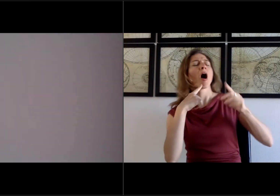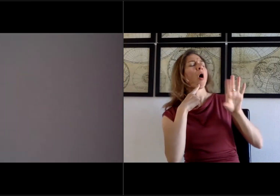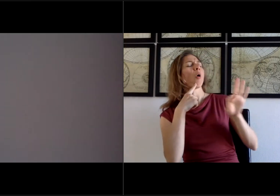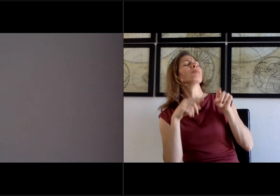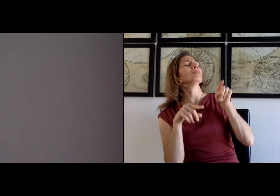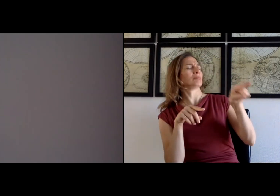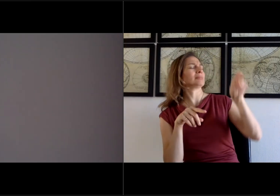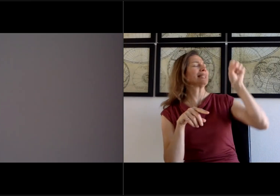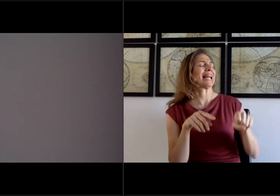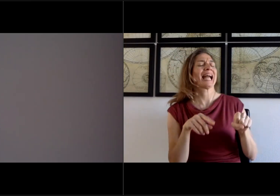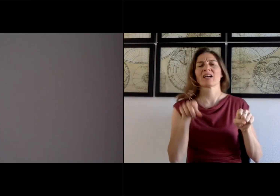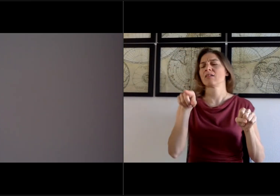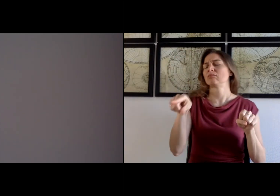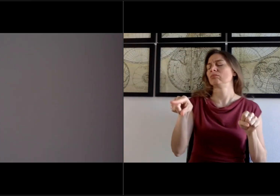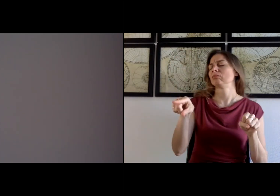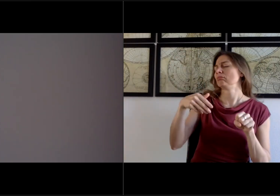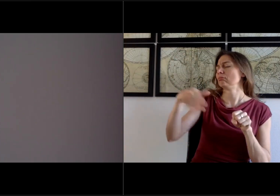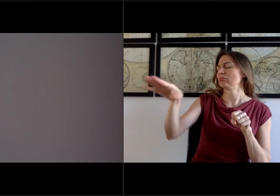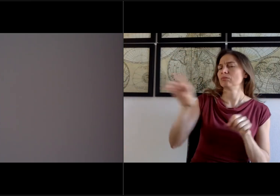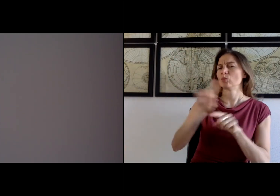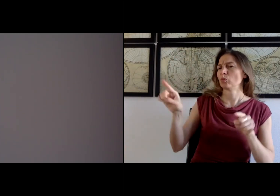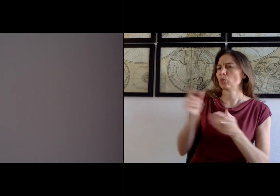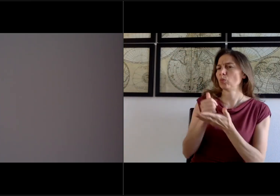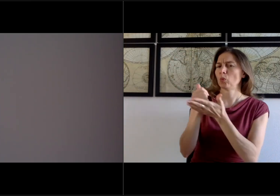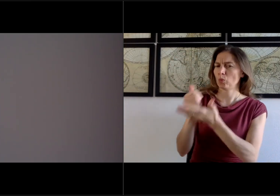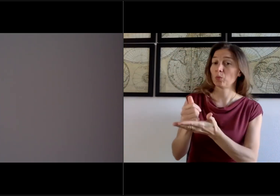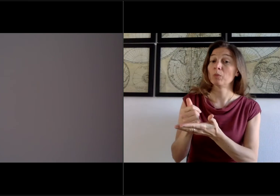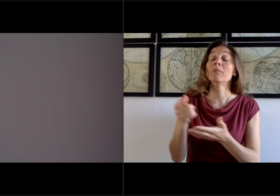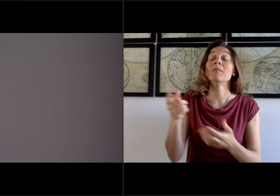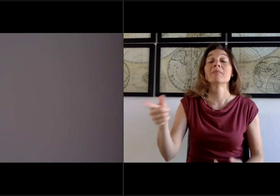CERMI has denounced this document to the health authority,